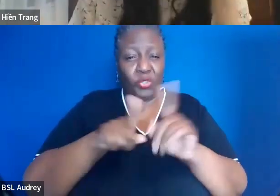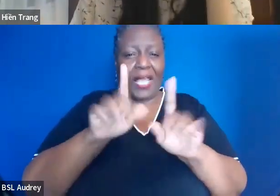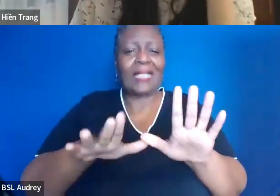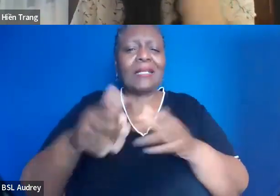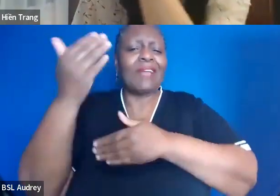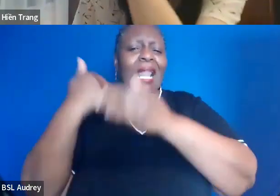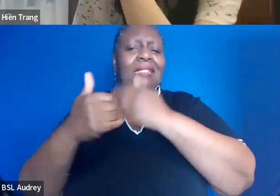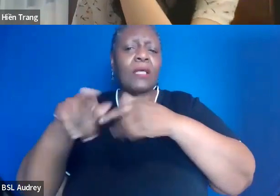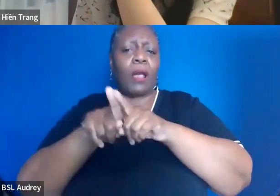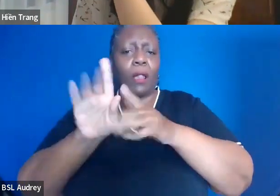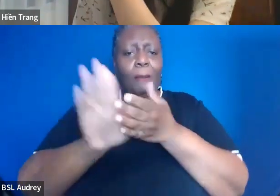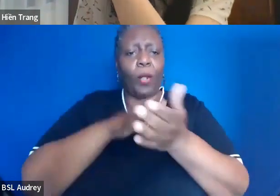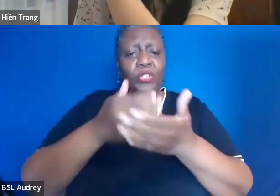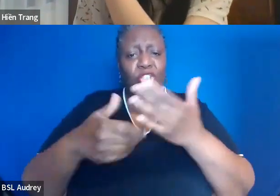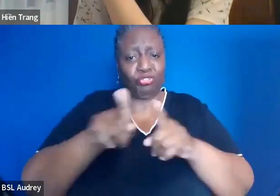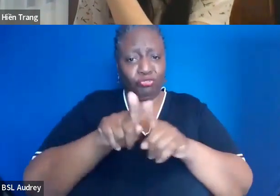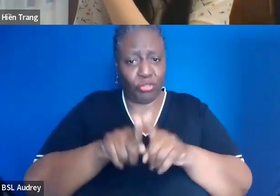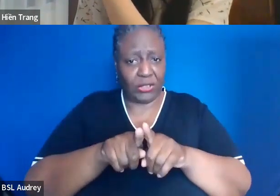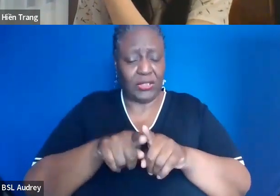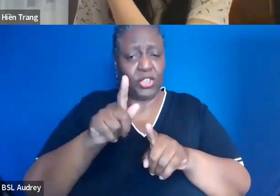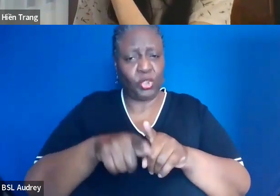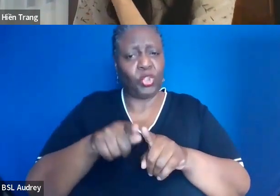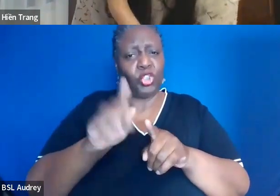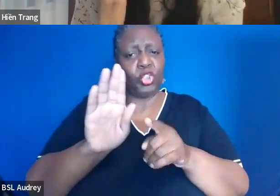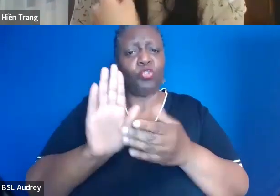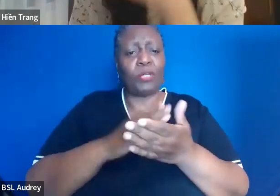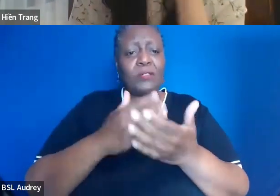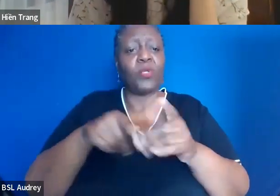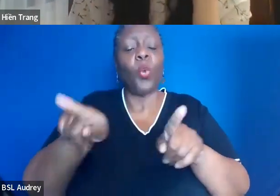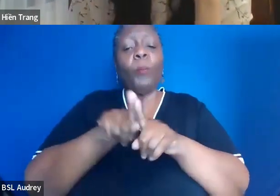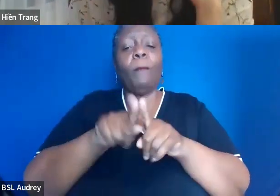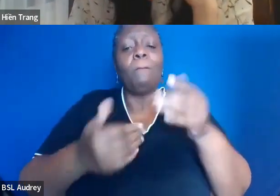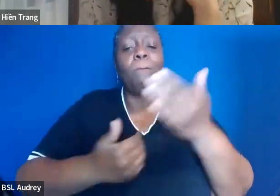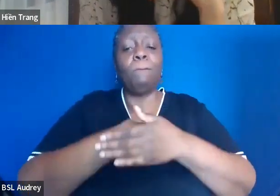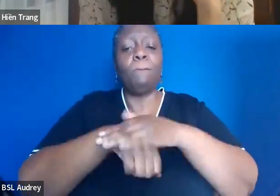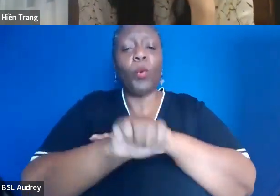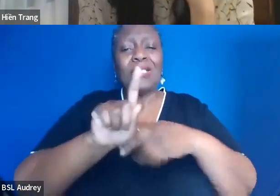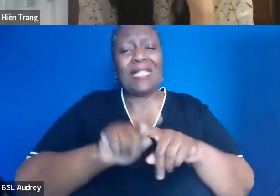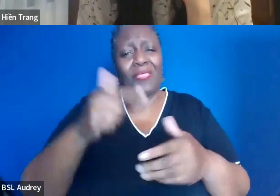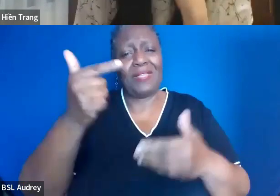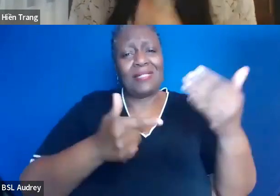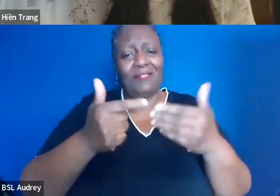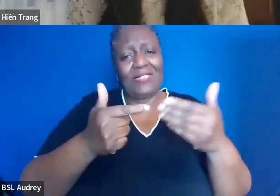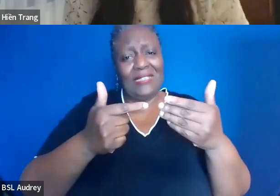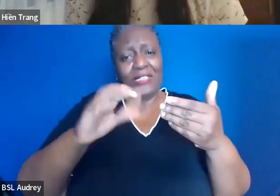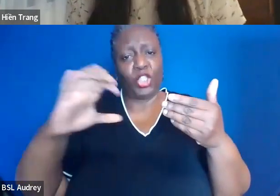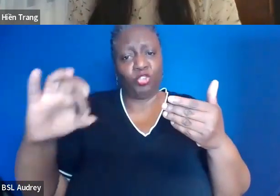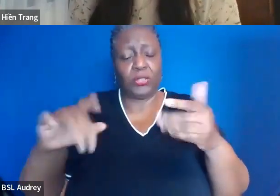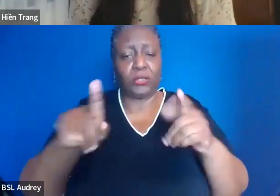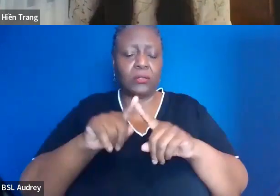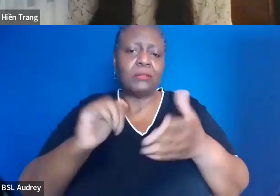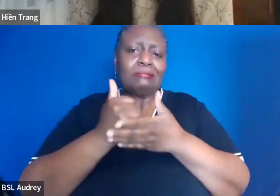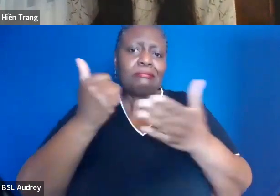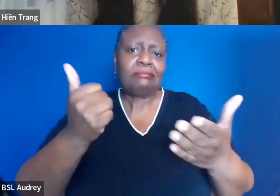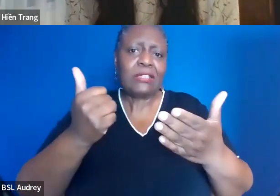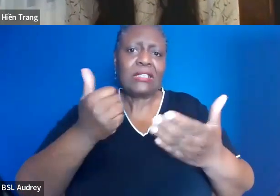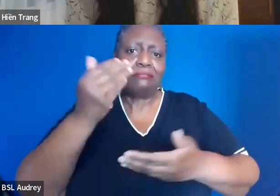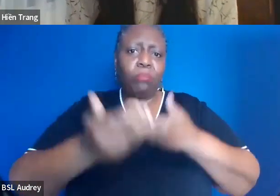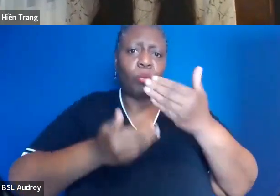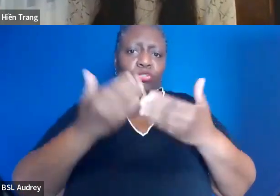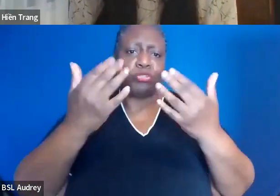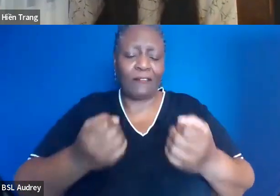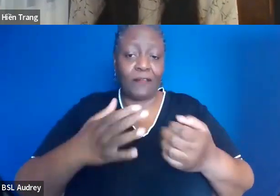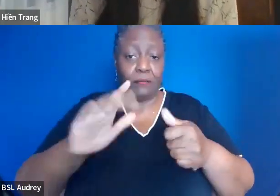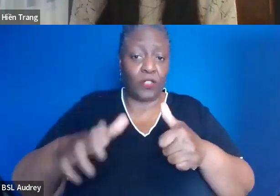who was born in the 1700s um and has written incredible poetry so first of all I'd like